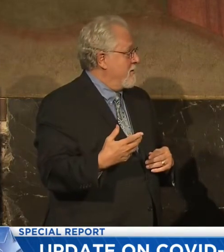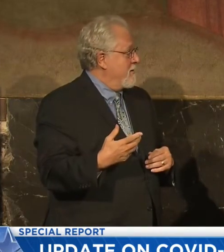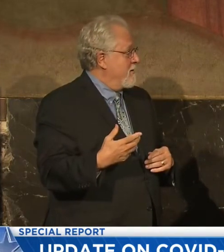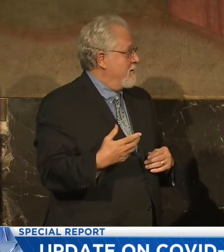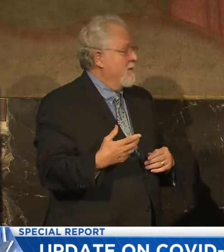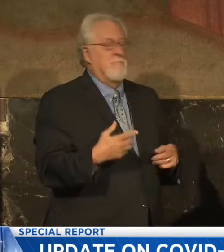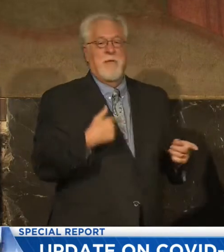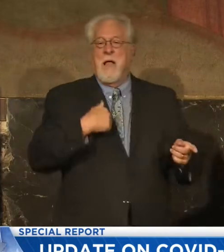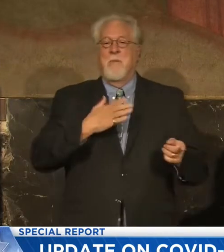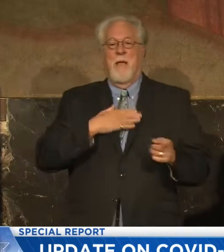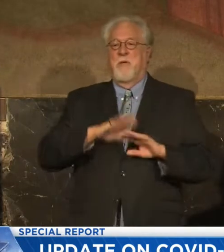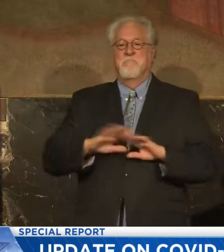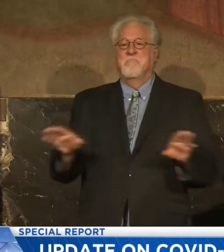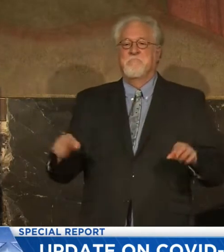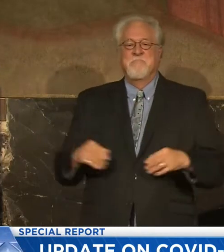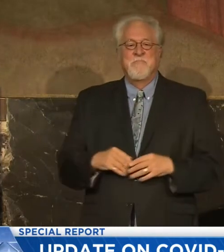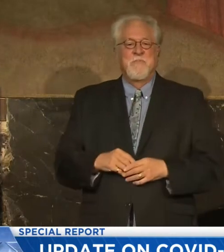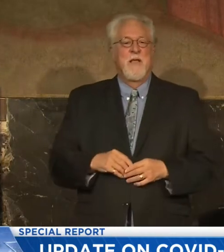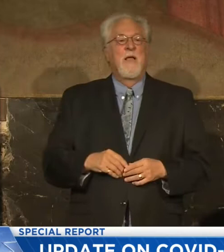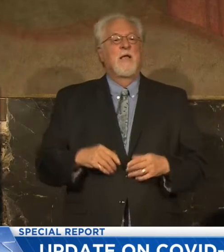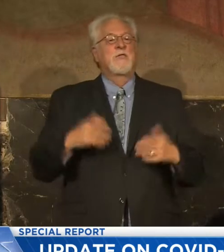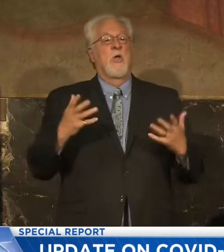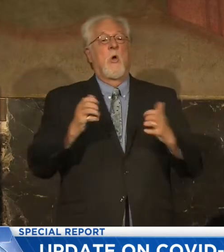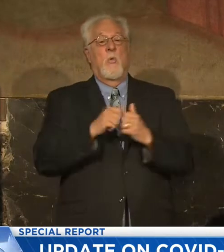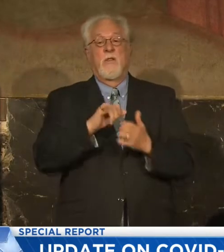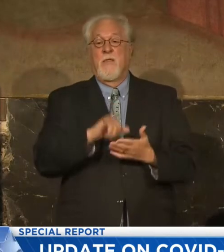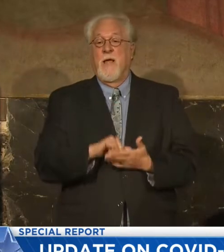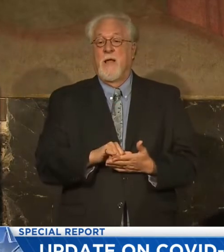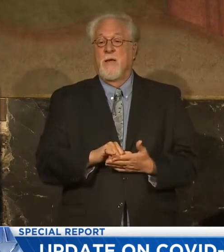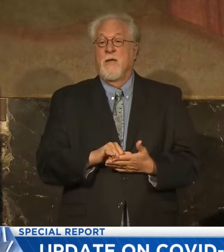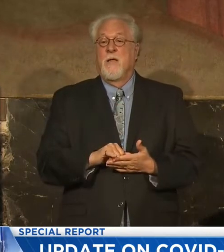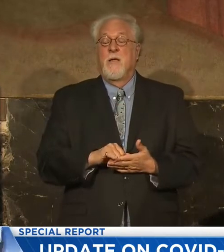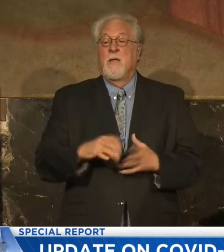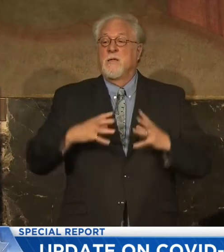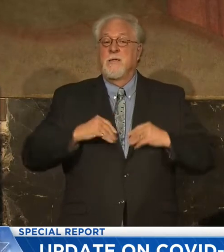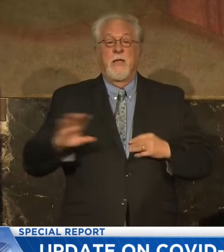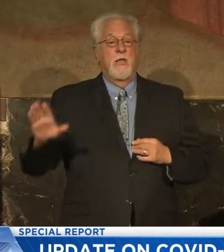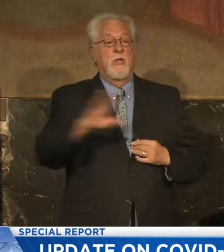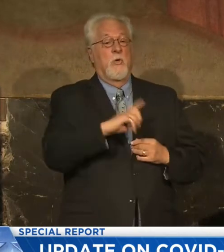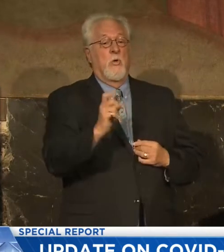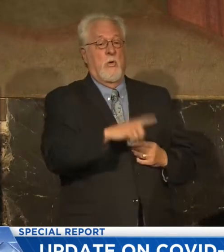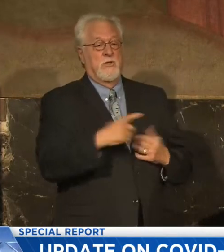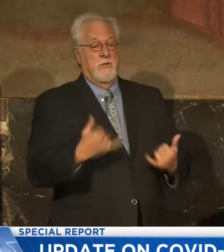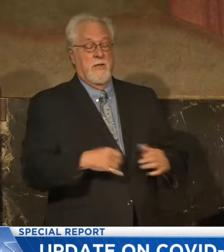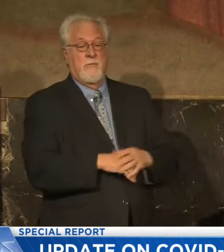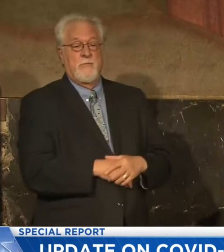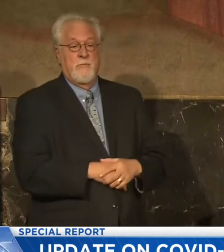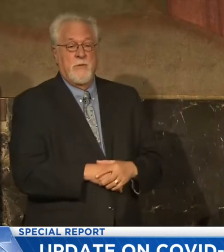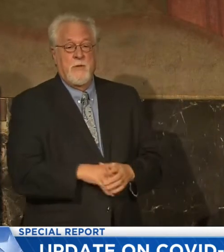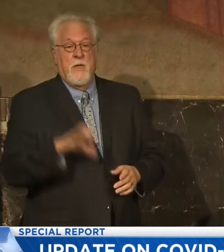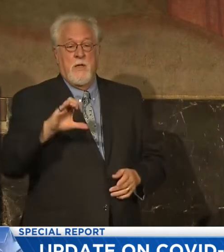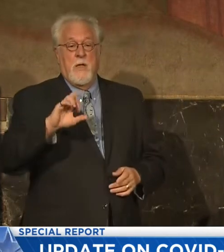AND I'LL THANK YOU IN ADVANCE FOR YOUR QUESTIONS. BEFORE WE DO THAT, DID YOU WANT TO SAY ANYTHING ABOUT THOSE TWO